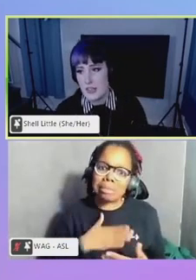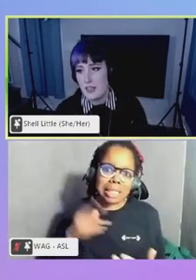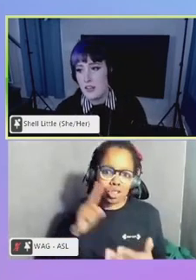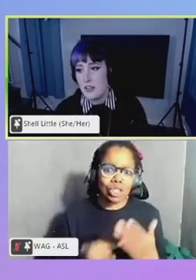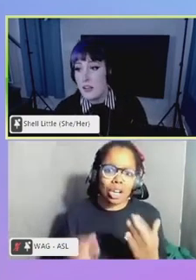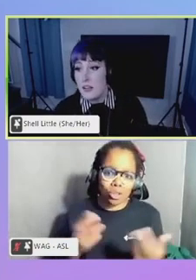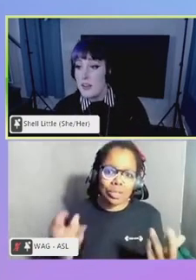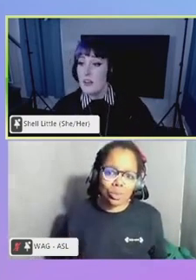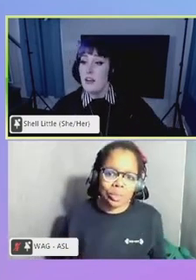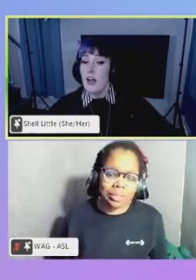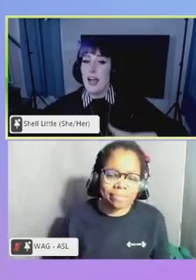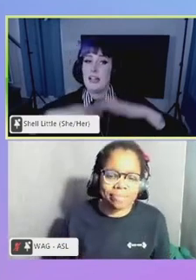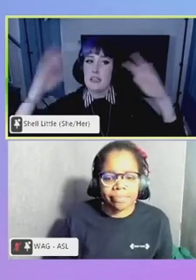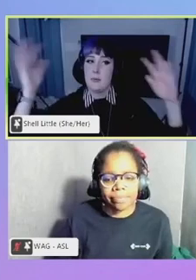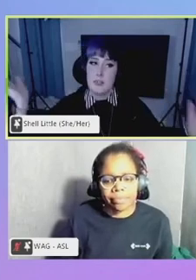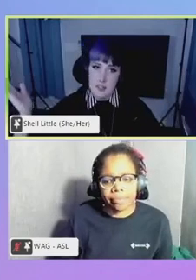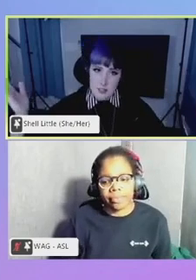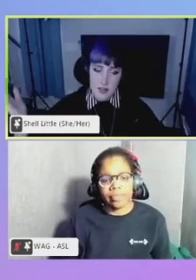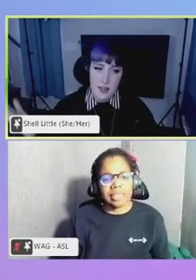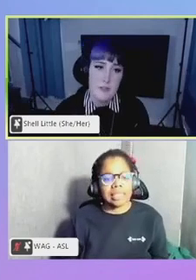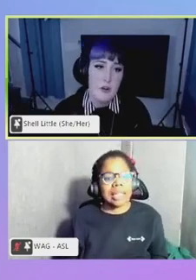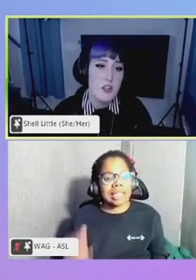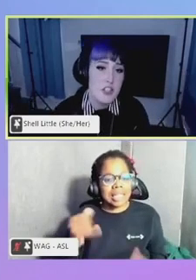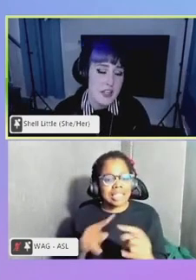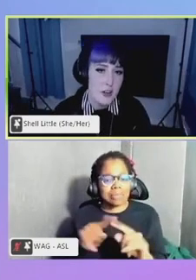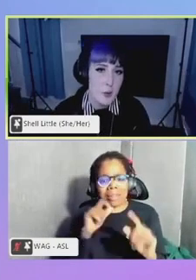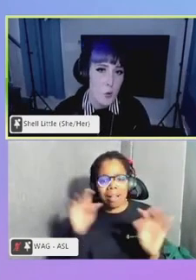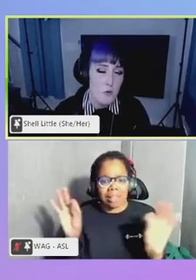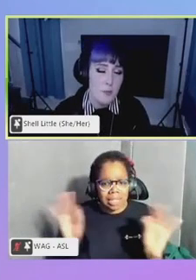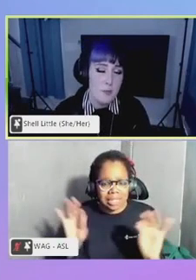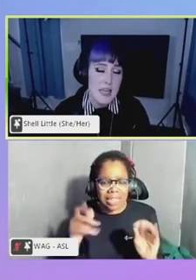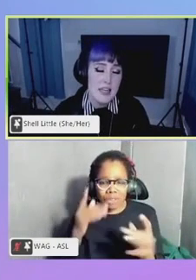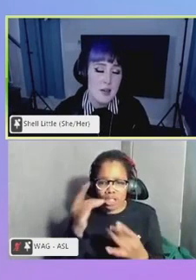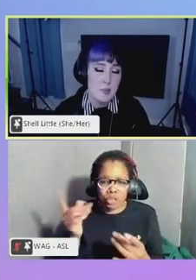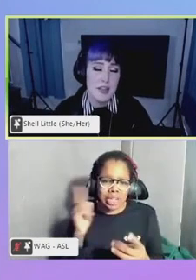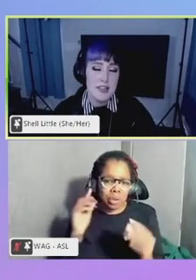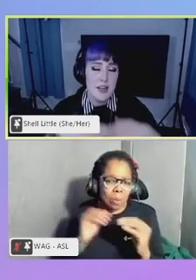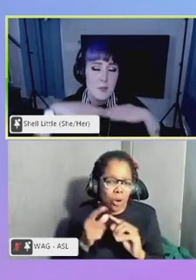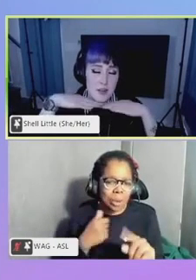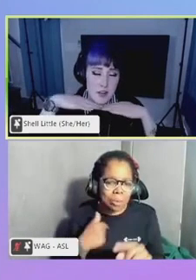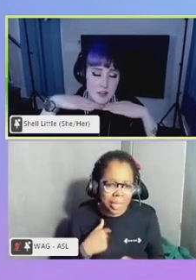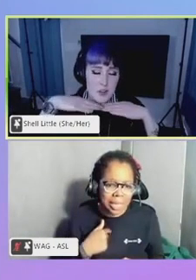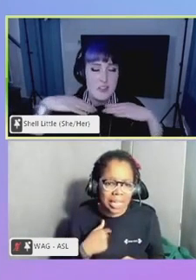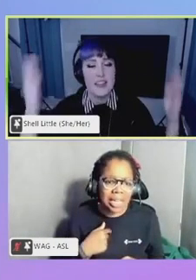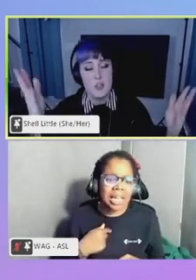You know? That is a great resource for you. Look into FMLA. You do what you put medical sleeves look like.